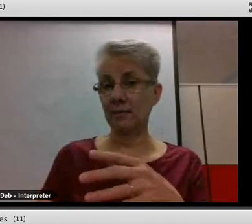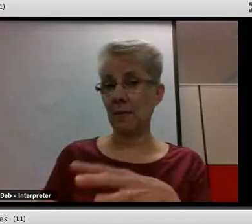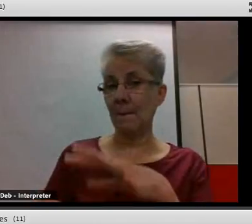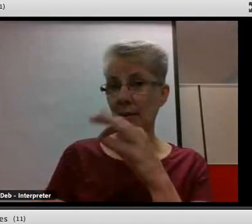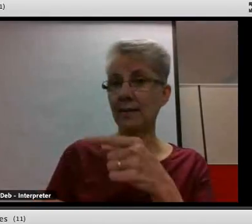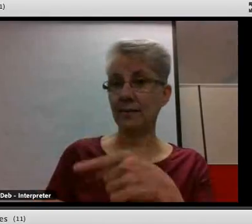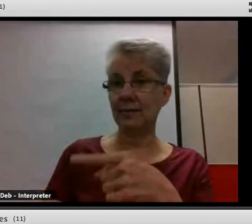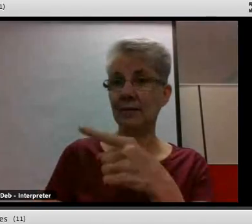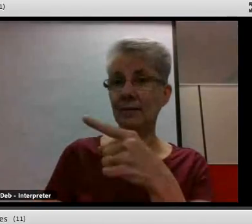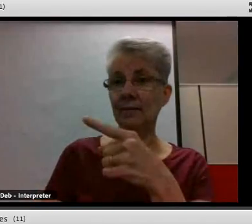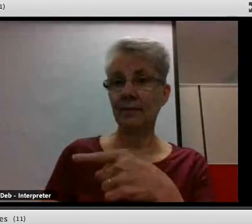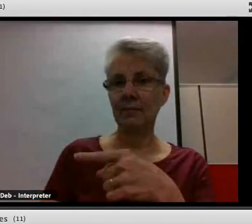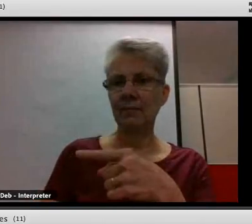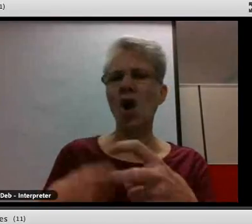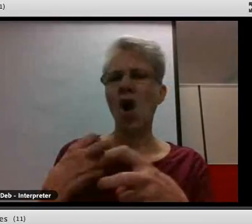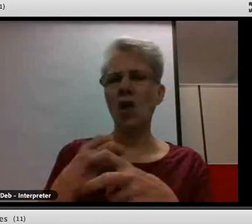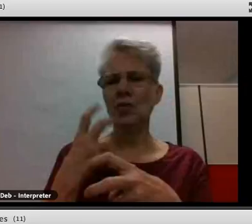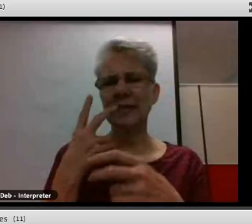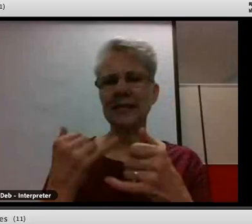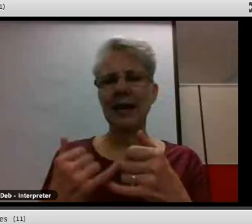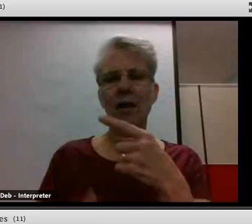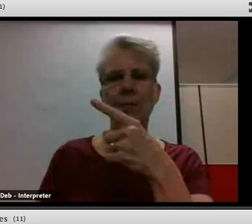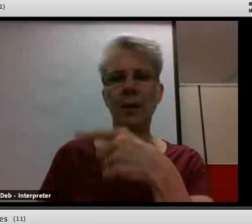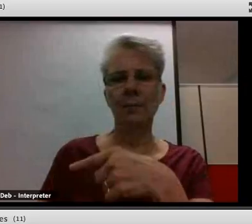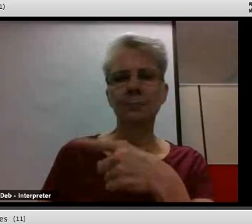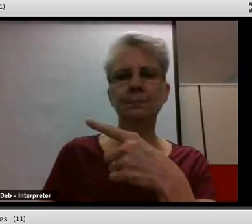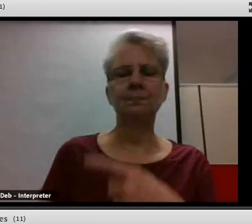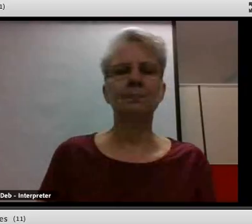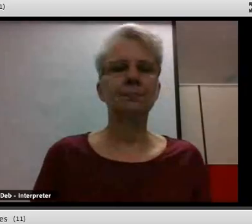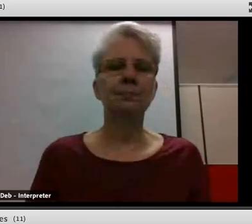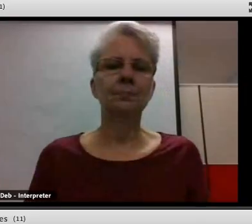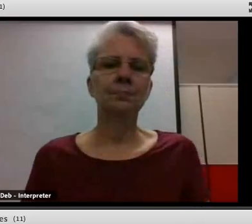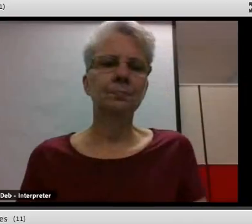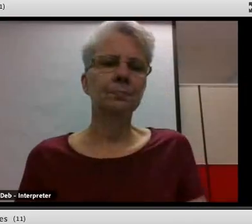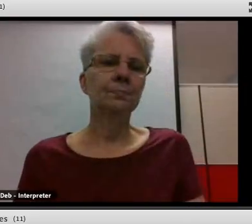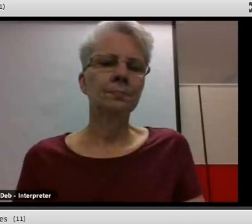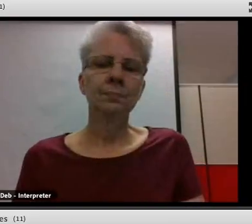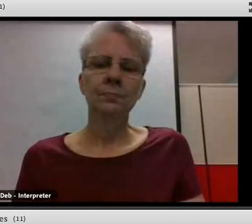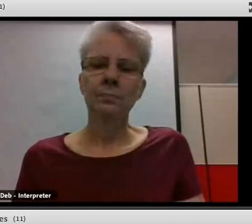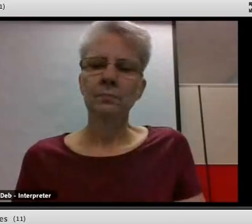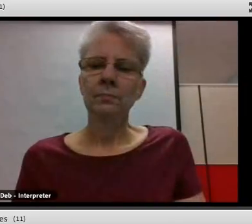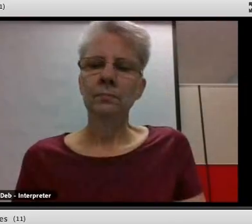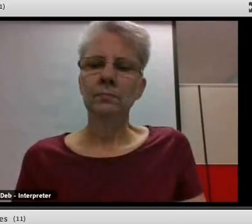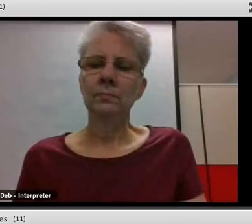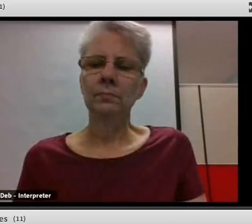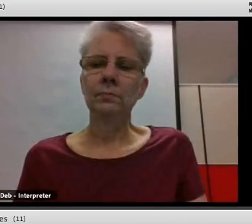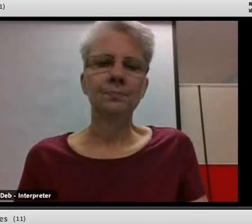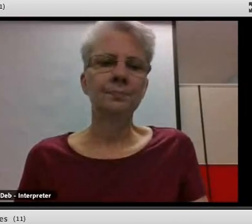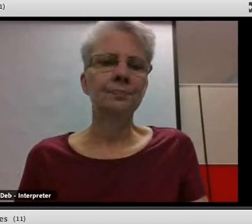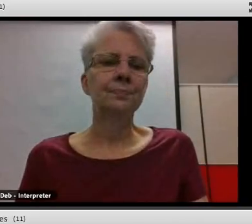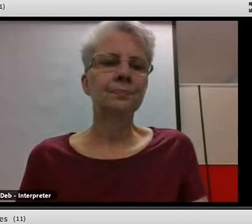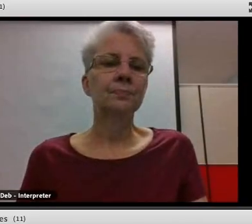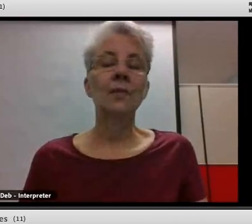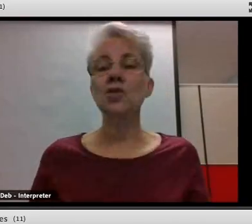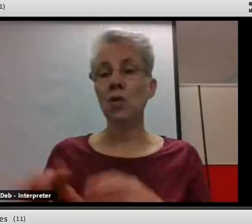because it's got succinct headings, and so they must have done some testing because it looks pretty decent to me.